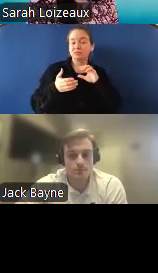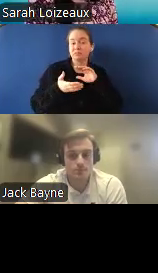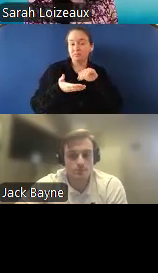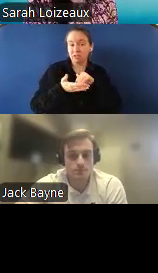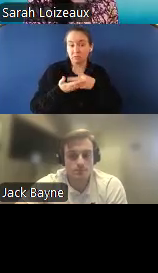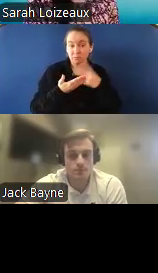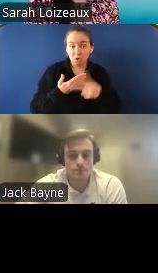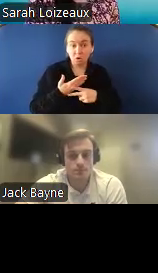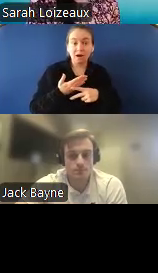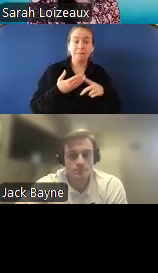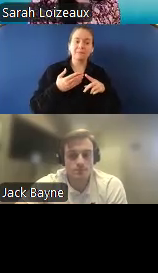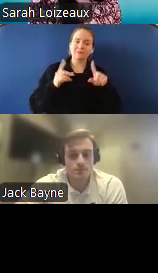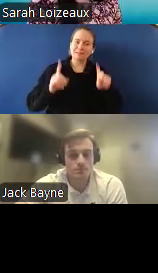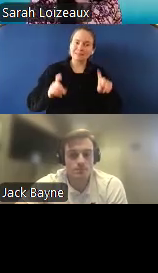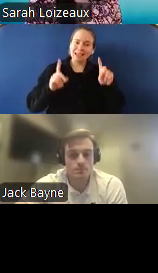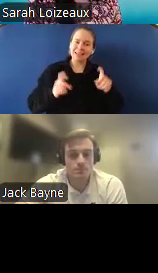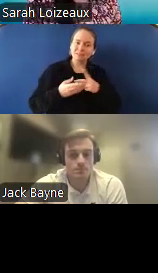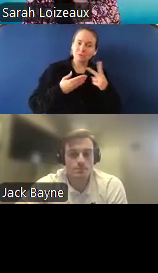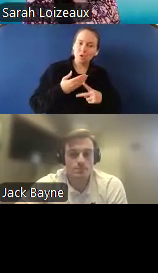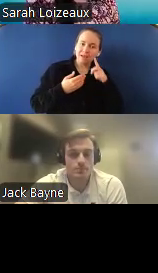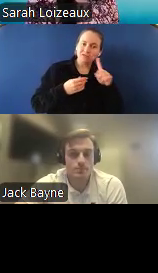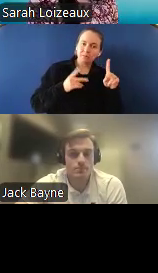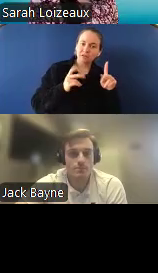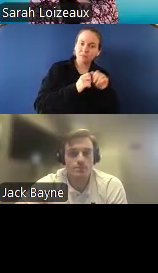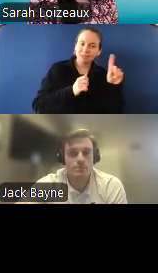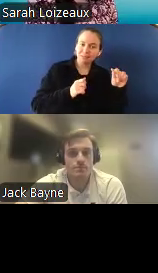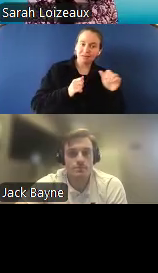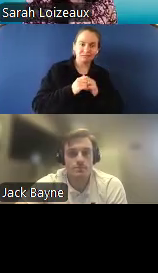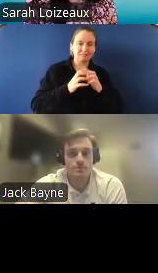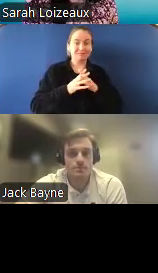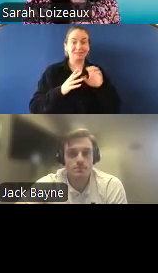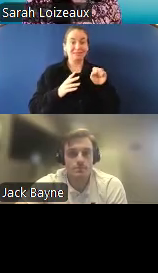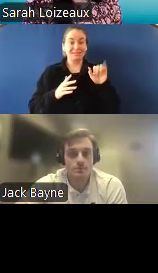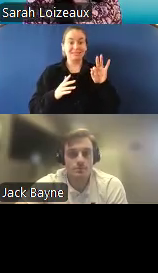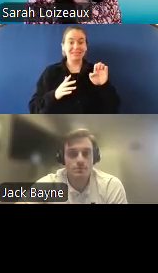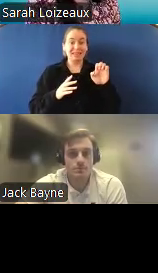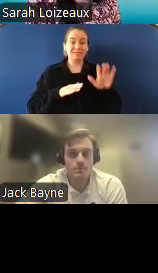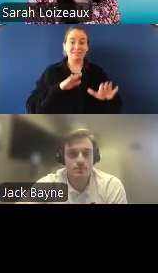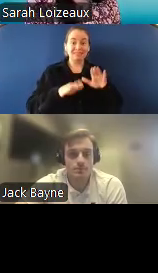supporting individuals with disabilities, launched the Safe Step Scam Prevention Program with the